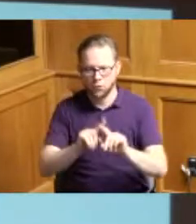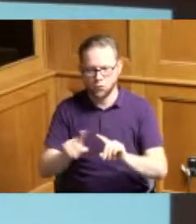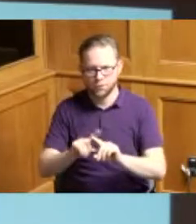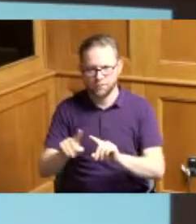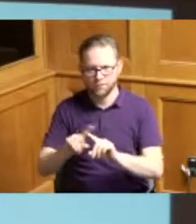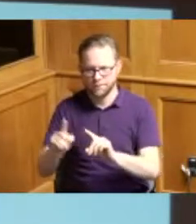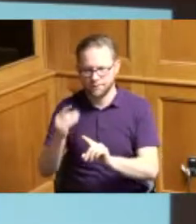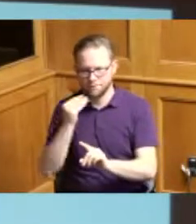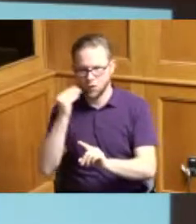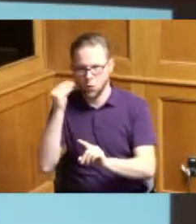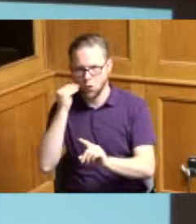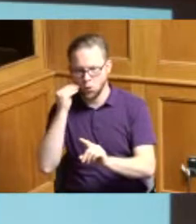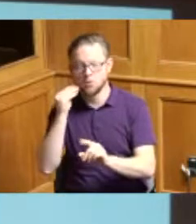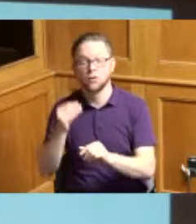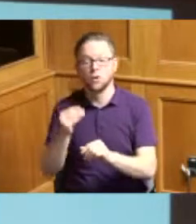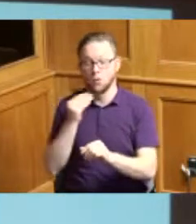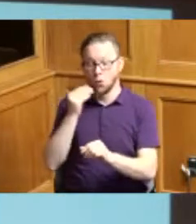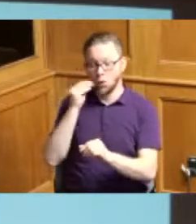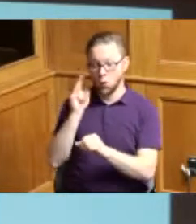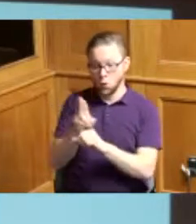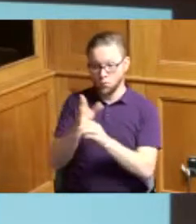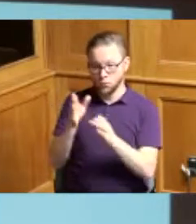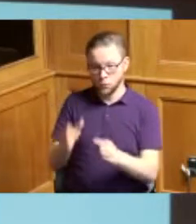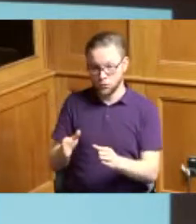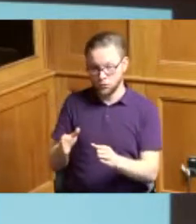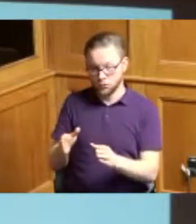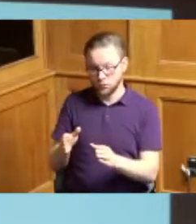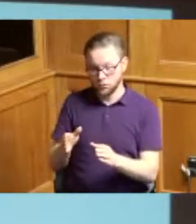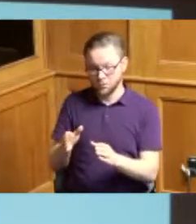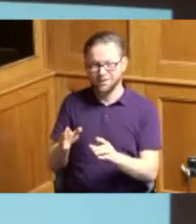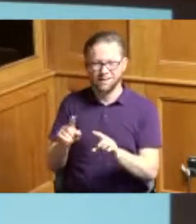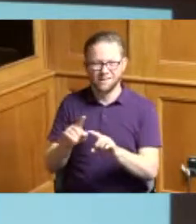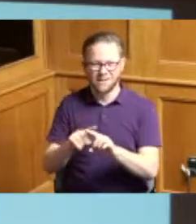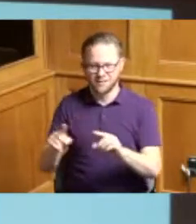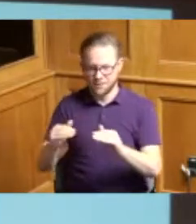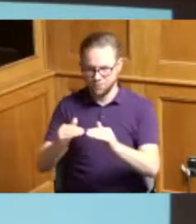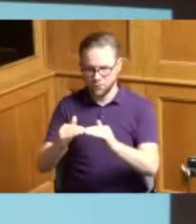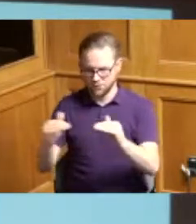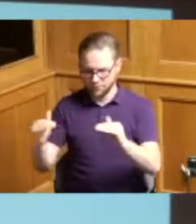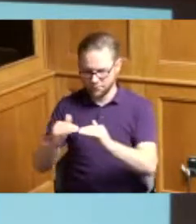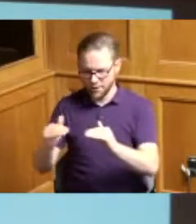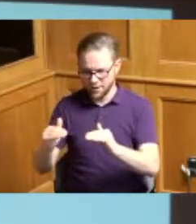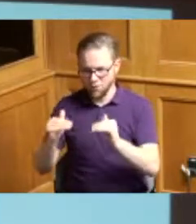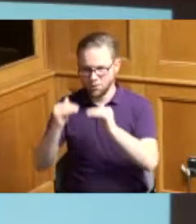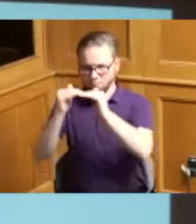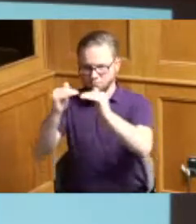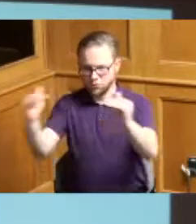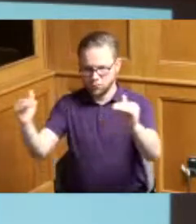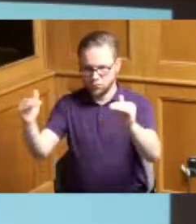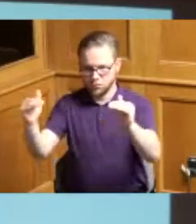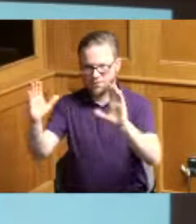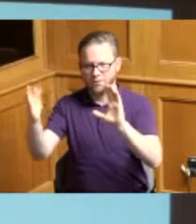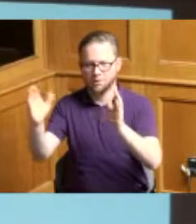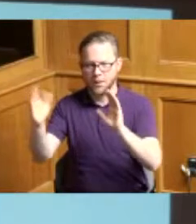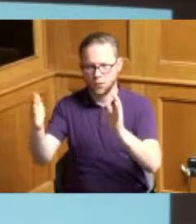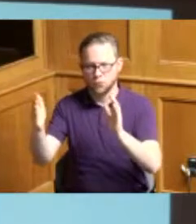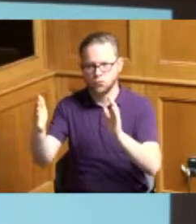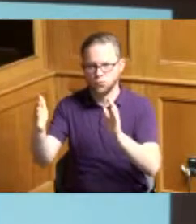a residential user would fall into a different category of imperviousness based on five tiers